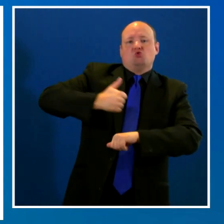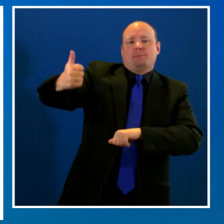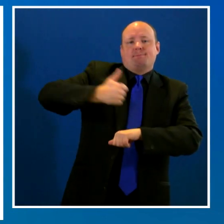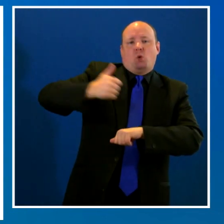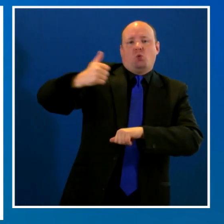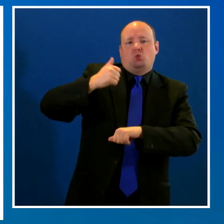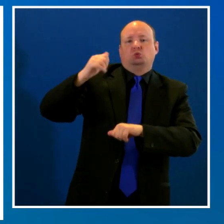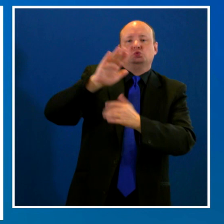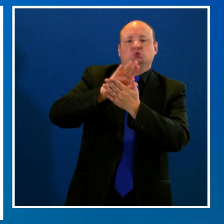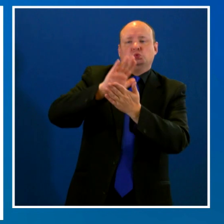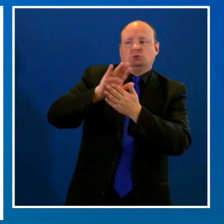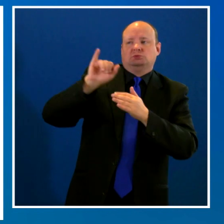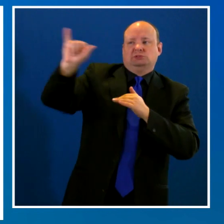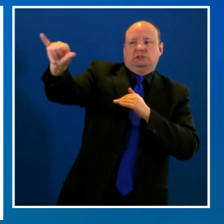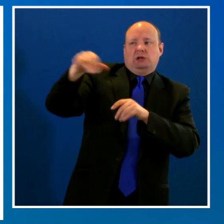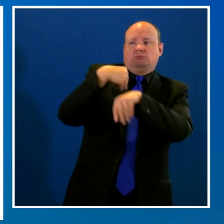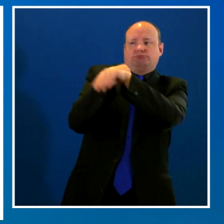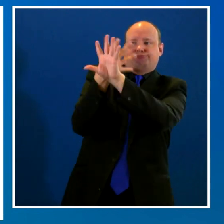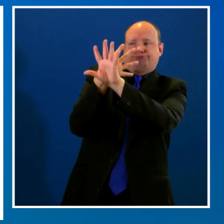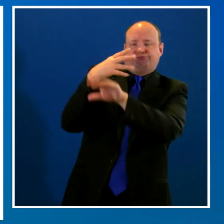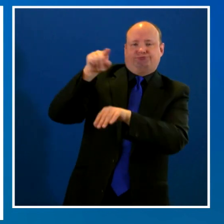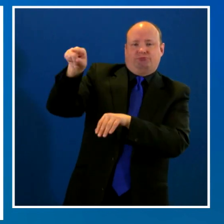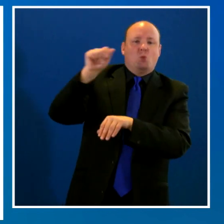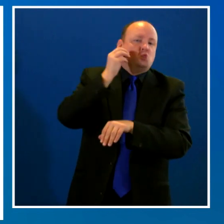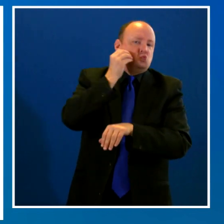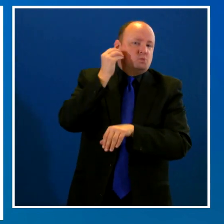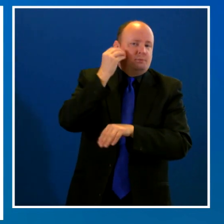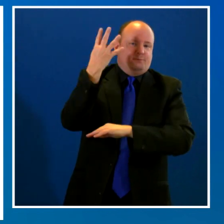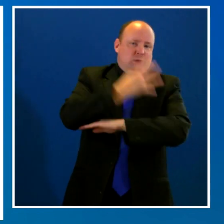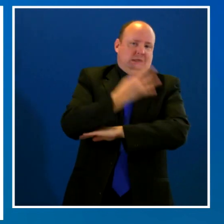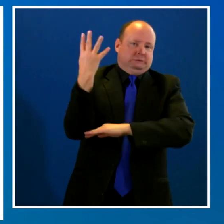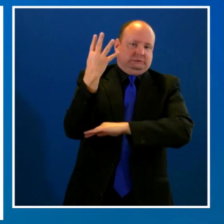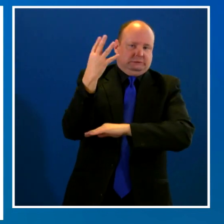I urge you to check their website for the latest updated information.